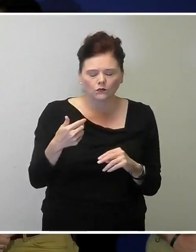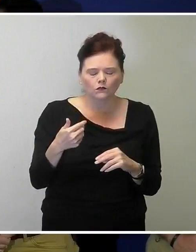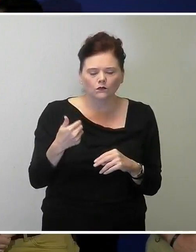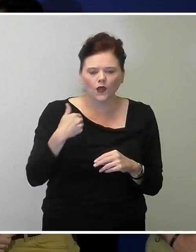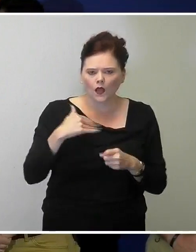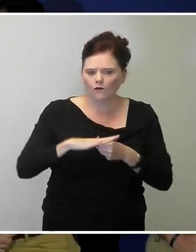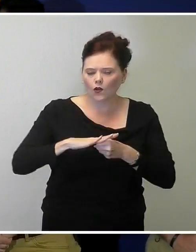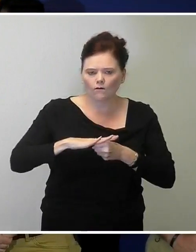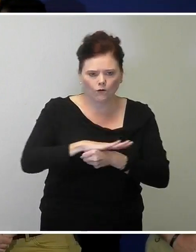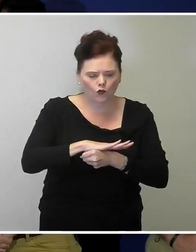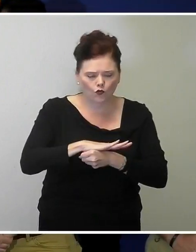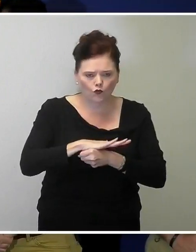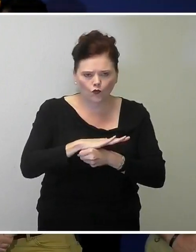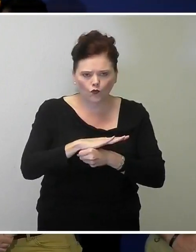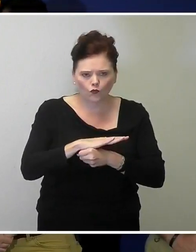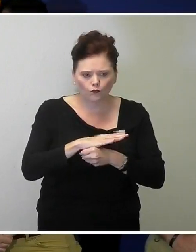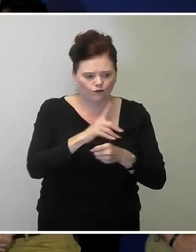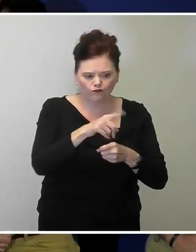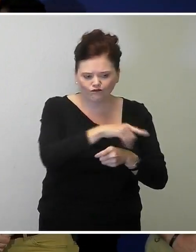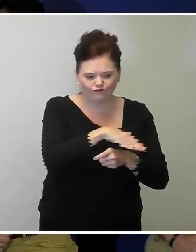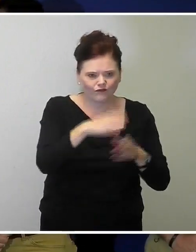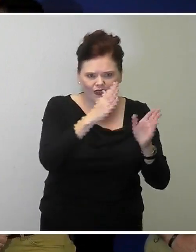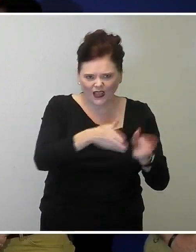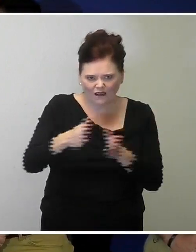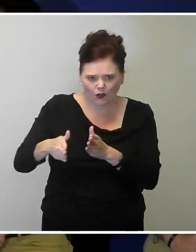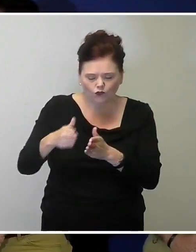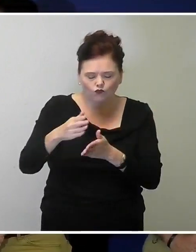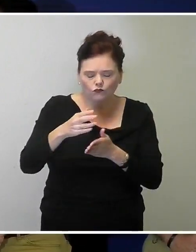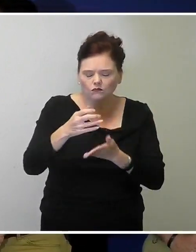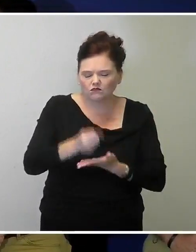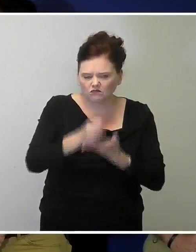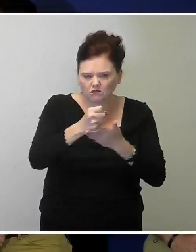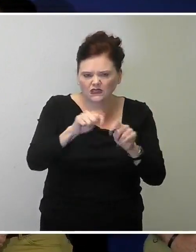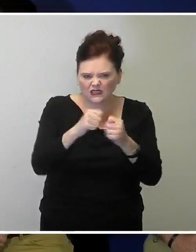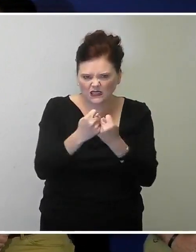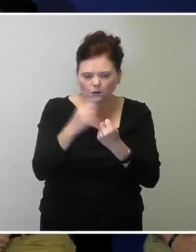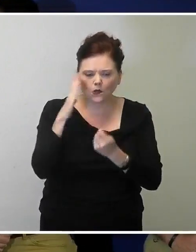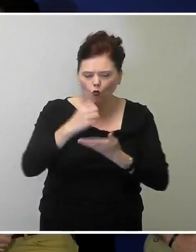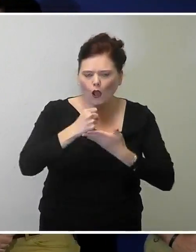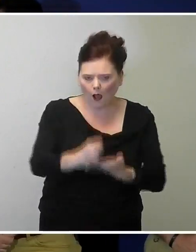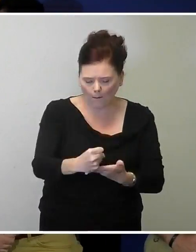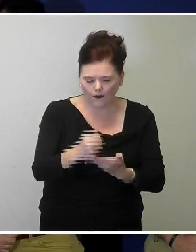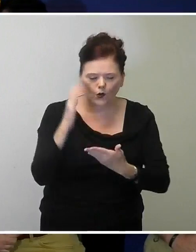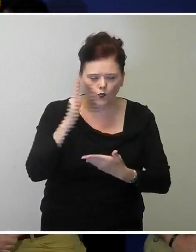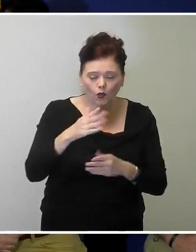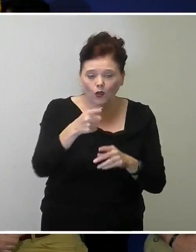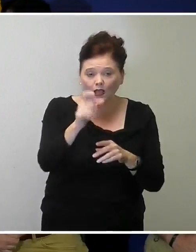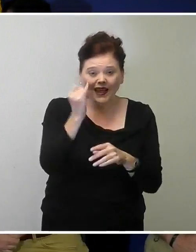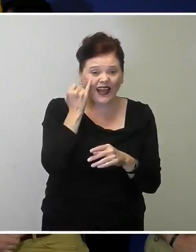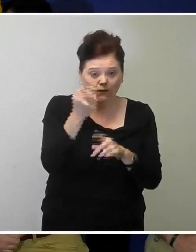DAMAGE OF YOUR HOME. THAT'S THE NUMBER YOU NEED TO CALL. WE HAVE A FULLY ACCOMPANIED